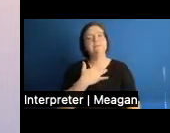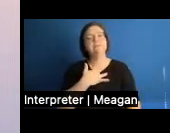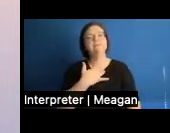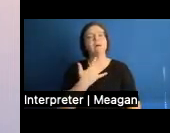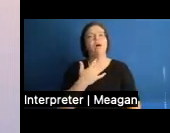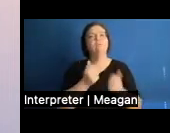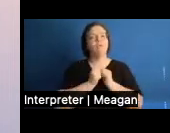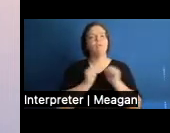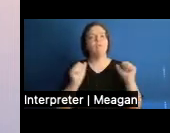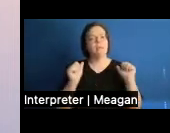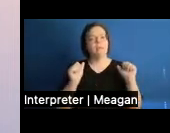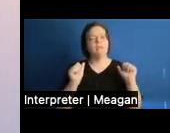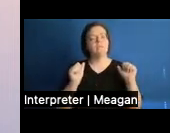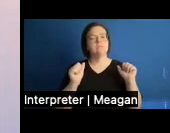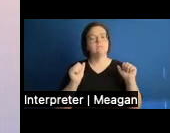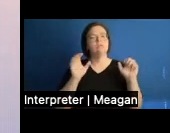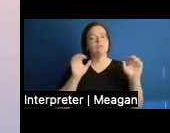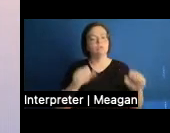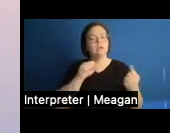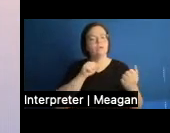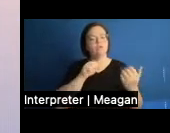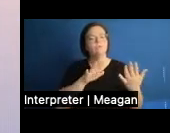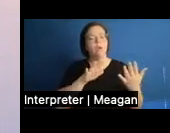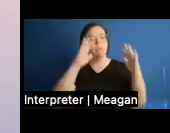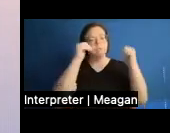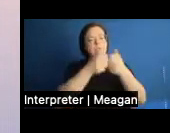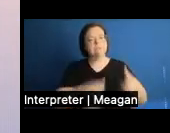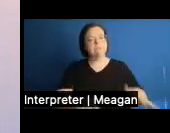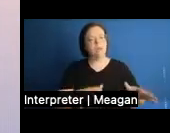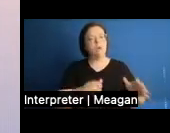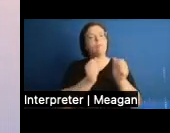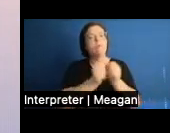and that you can confront despair with tenderness in a lot of ways.